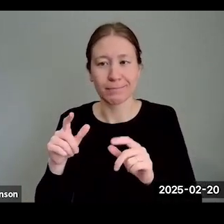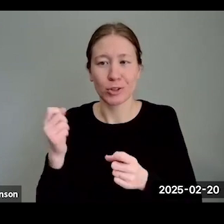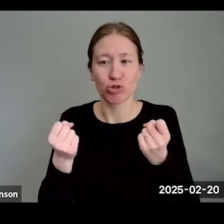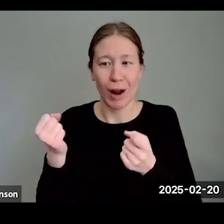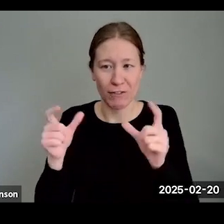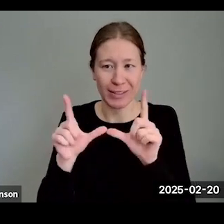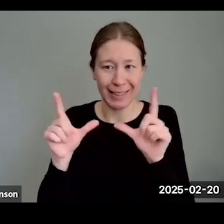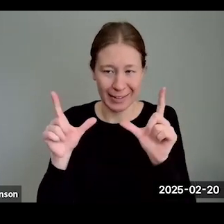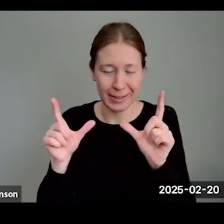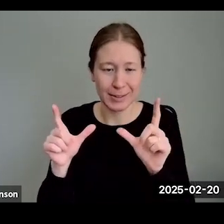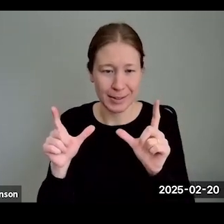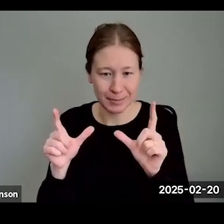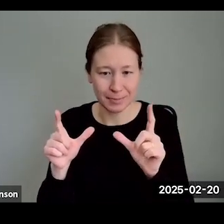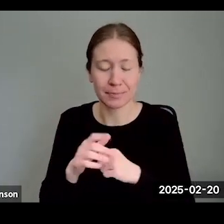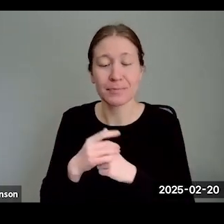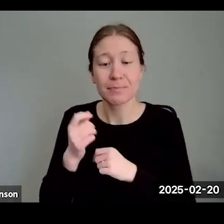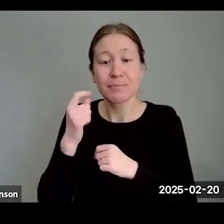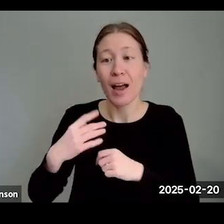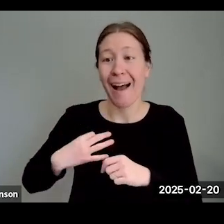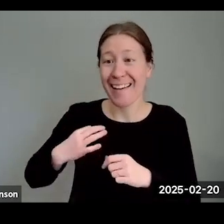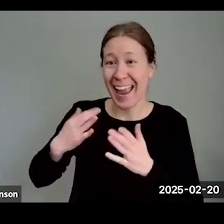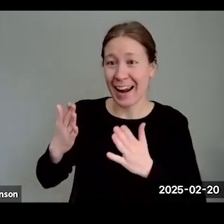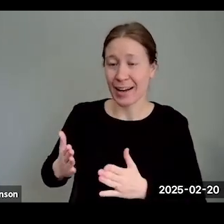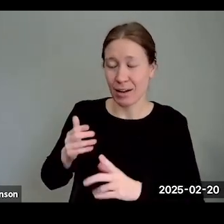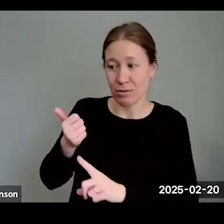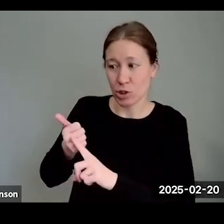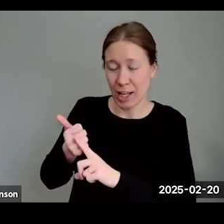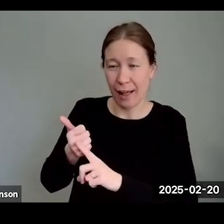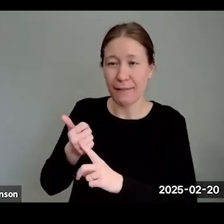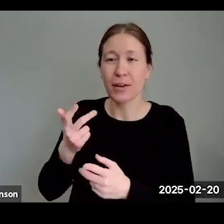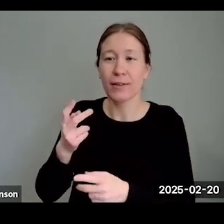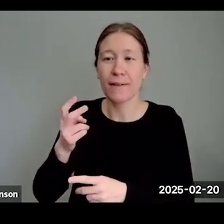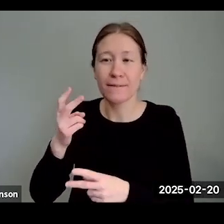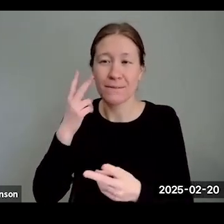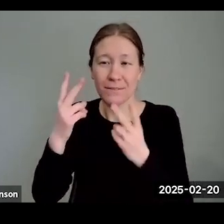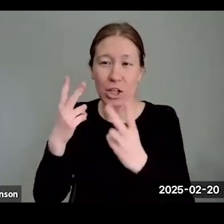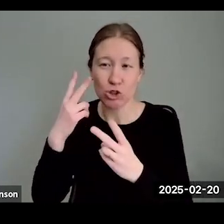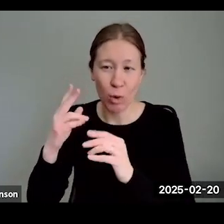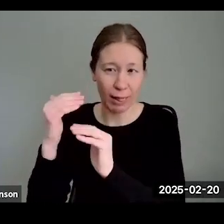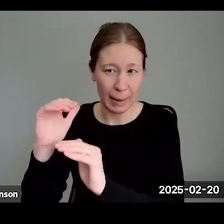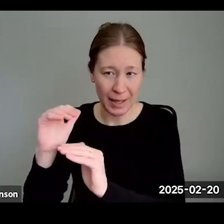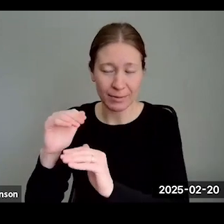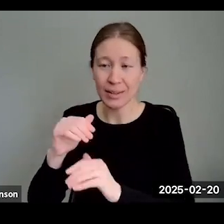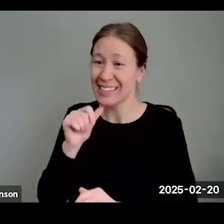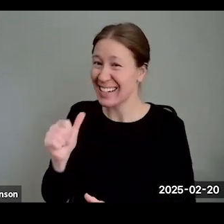A candidate for the position had a visual limitation and did not have or need a driver's license